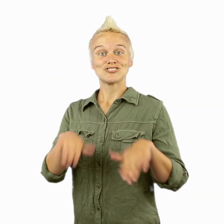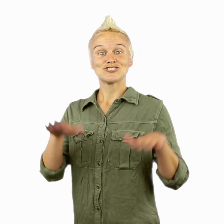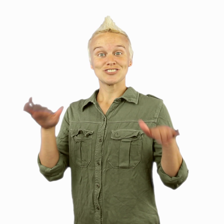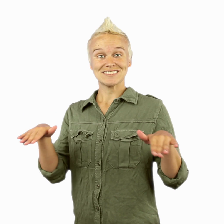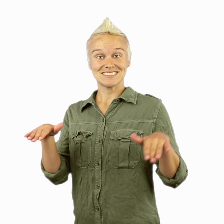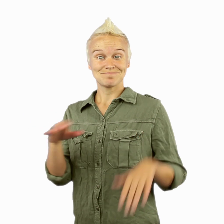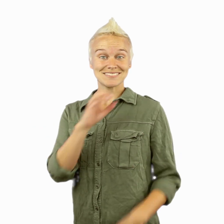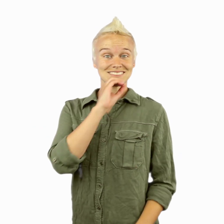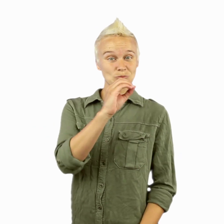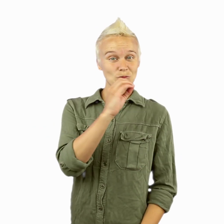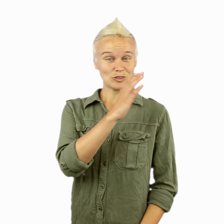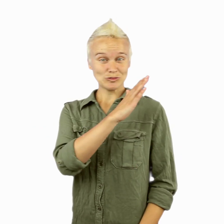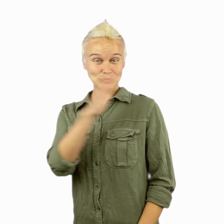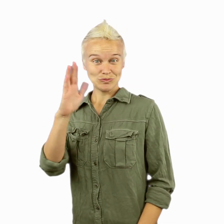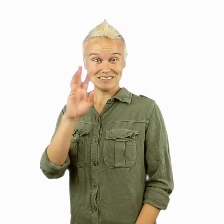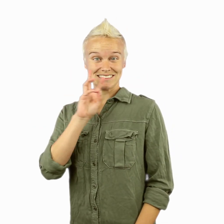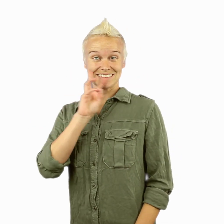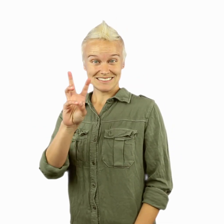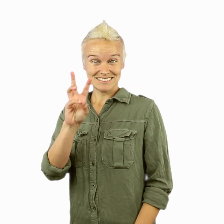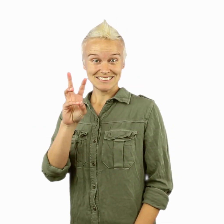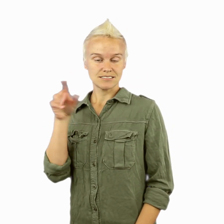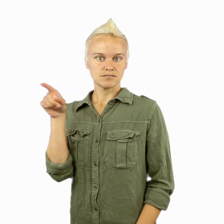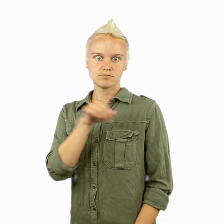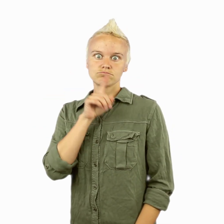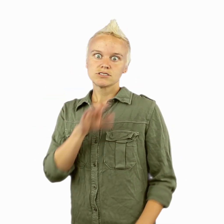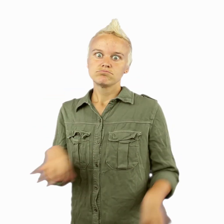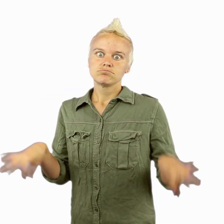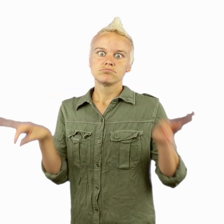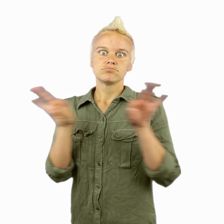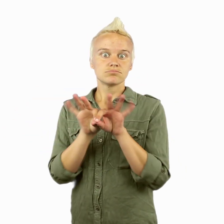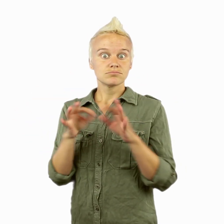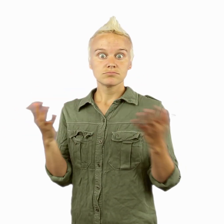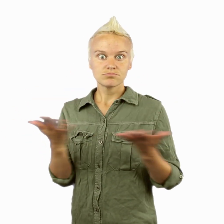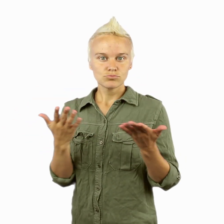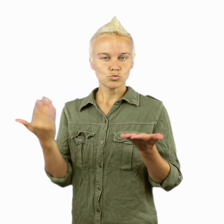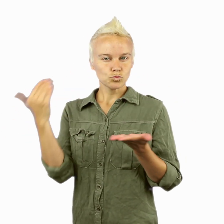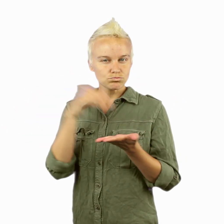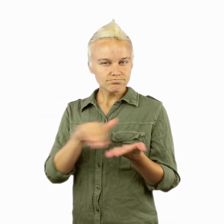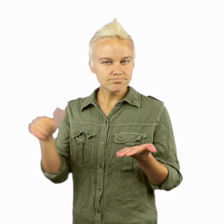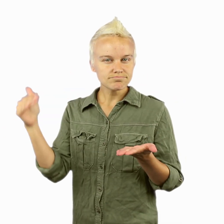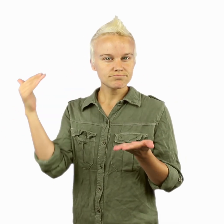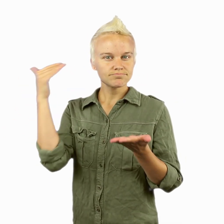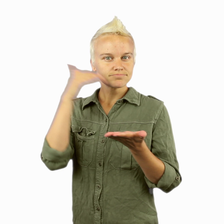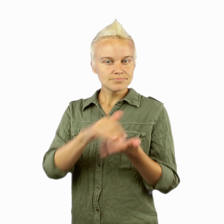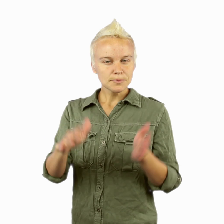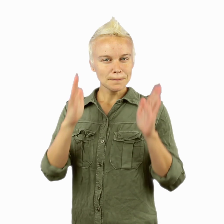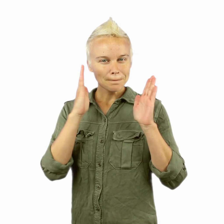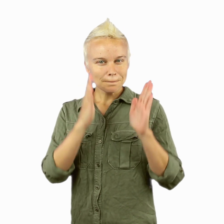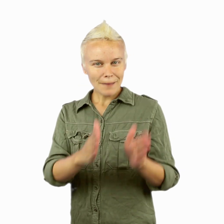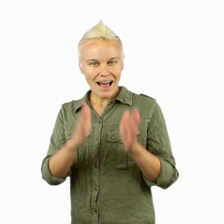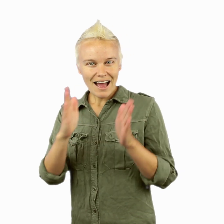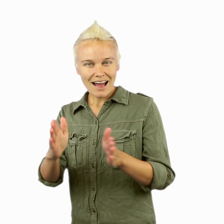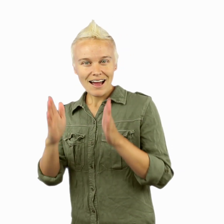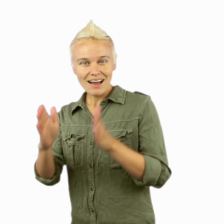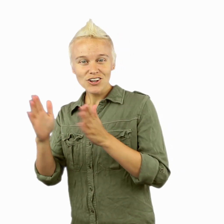Children from birth to 6 benefit greatly from language play: including repetition,